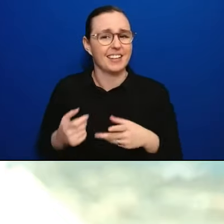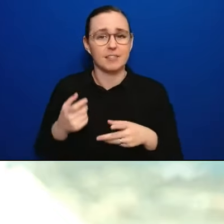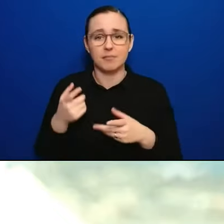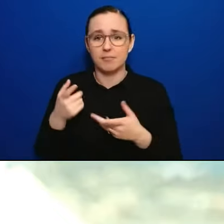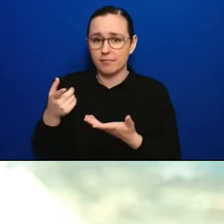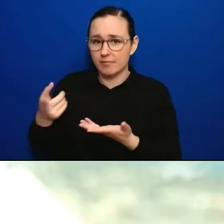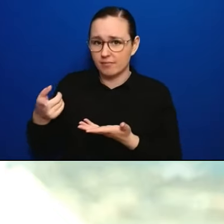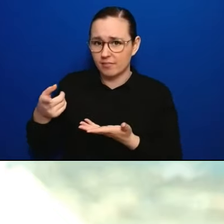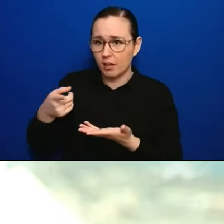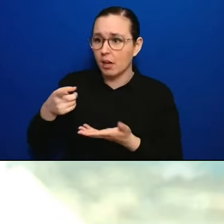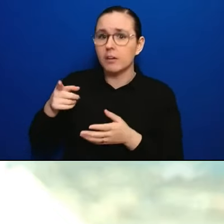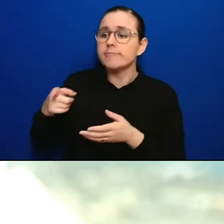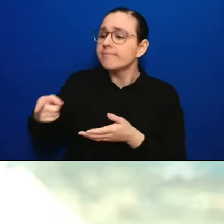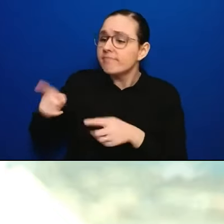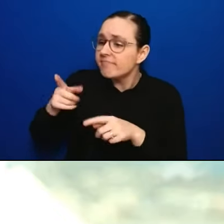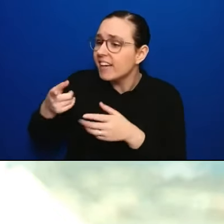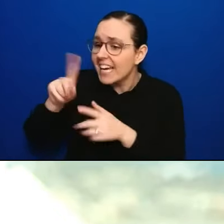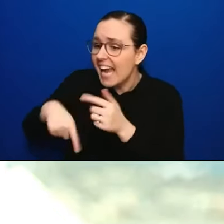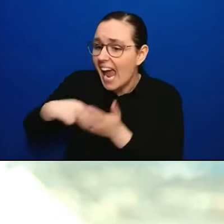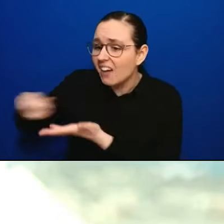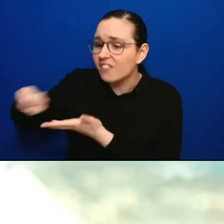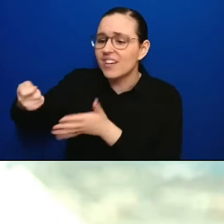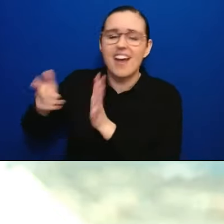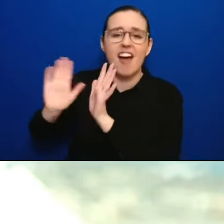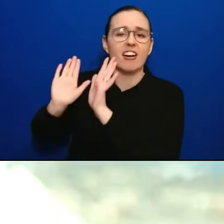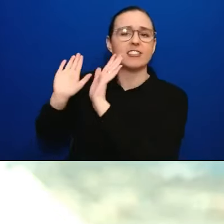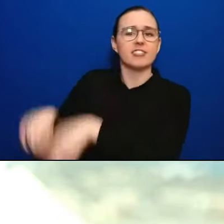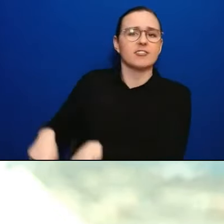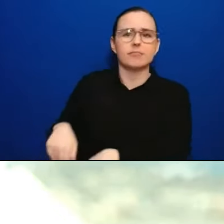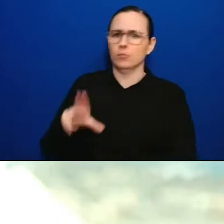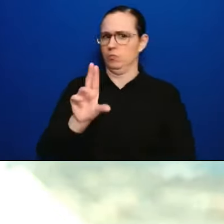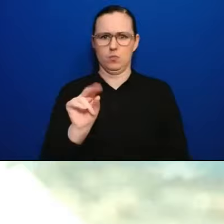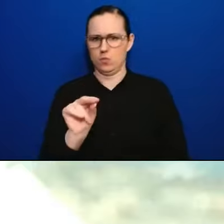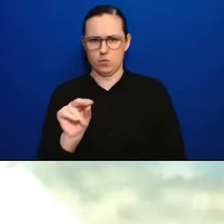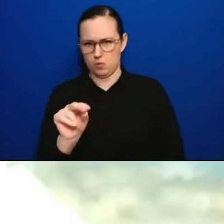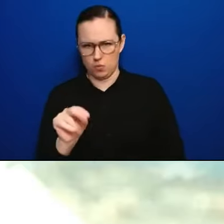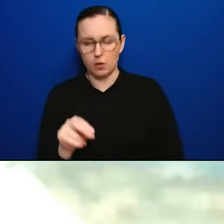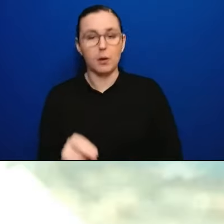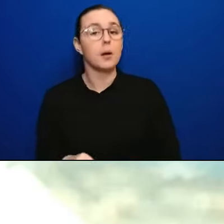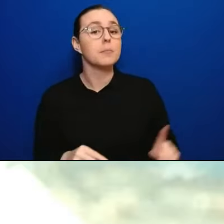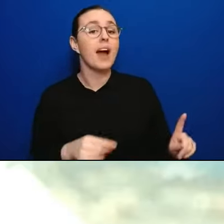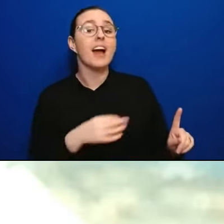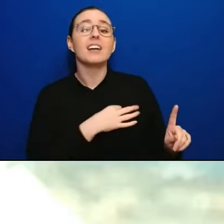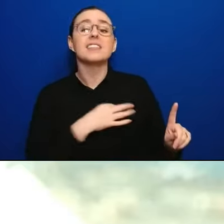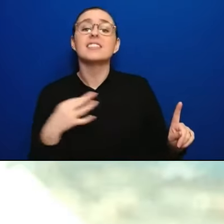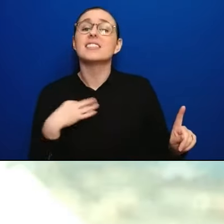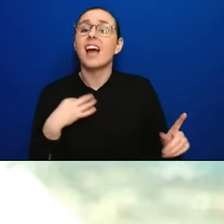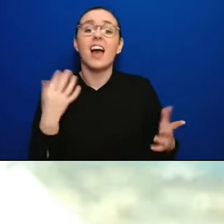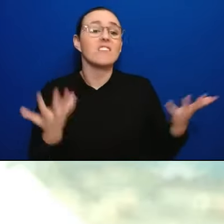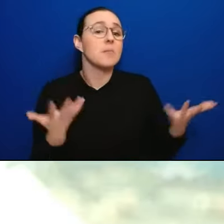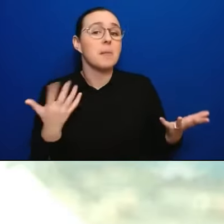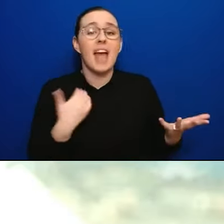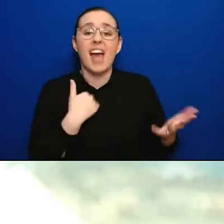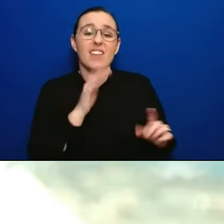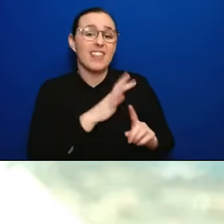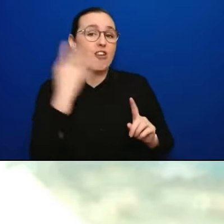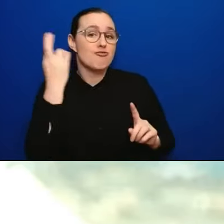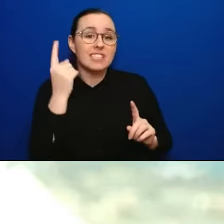happen. So the issue isn't we're -- that people aren't going to be fed. Of course they are going to be fed.